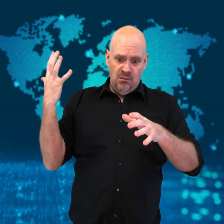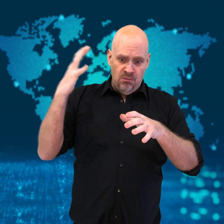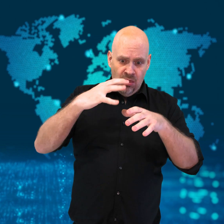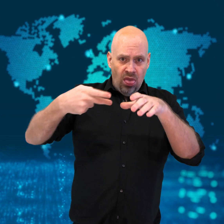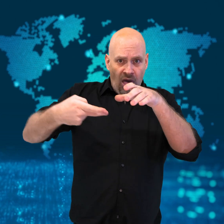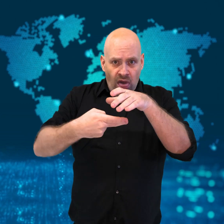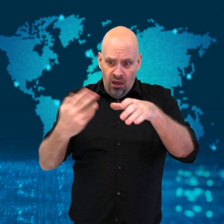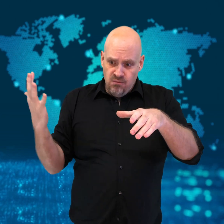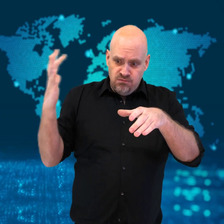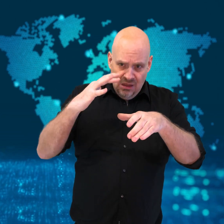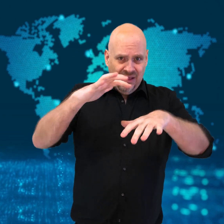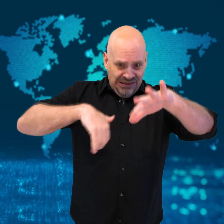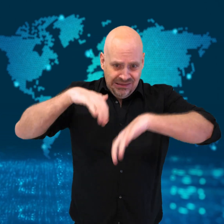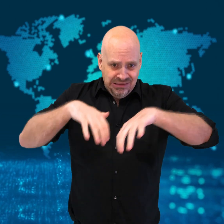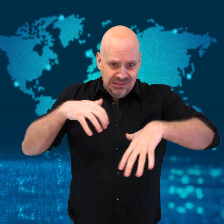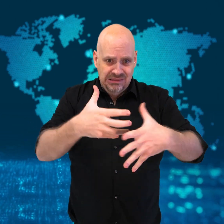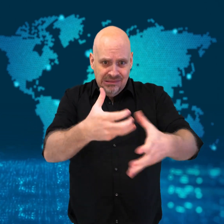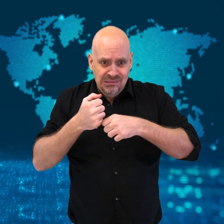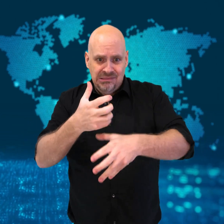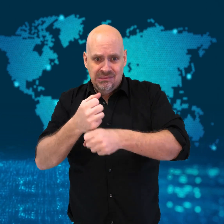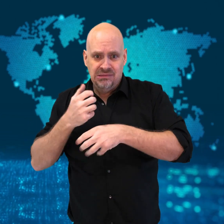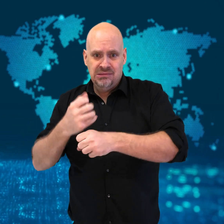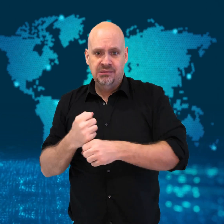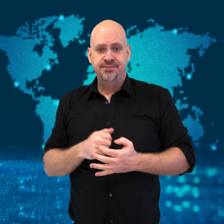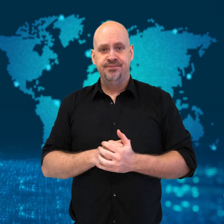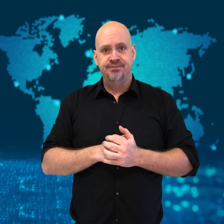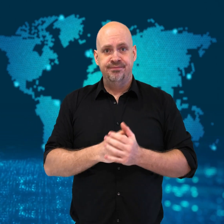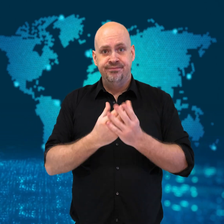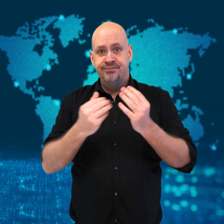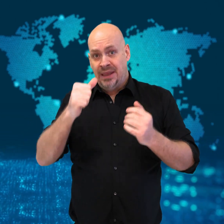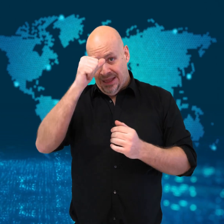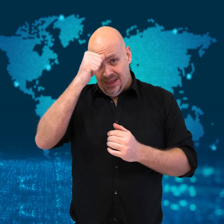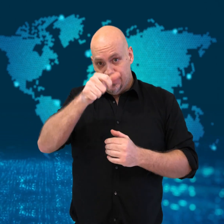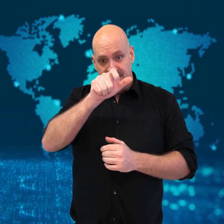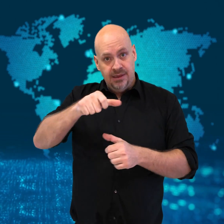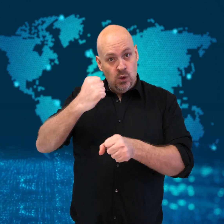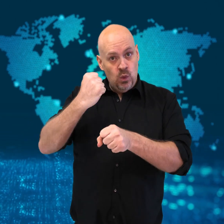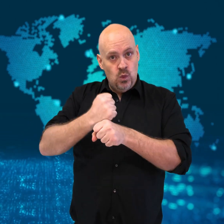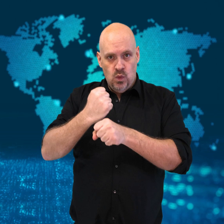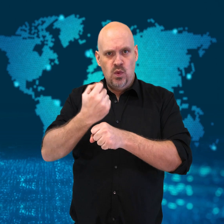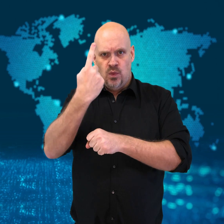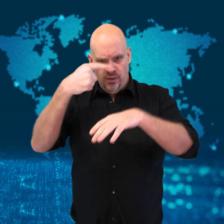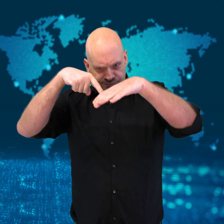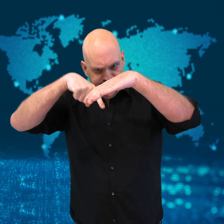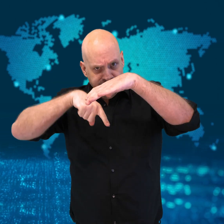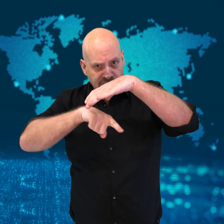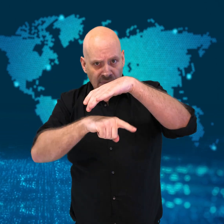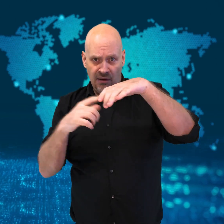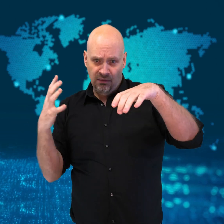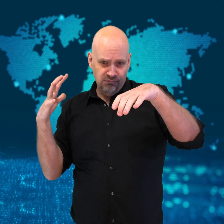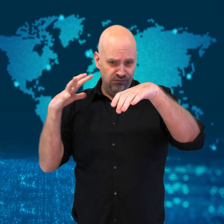Some Indian workers were rescued from a tunnel that